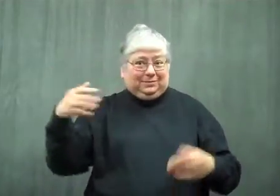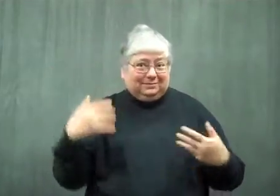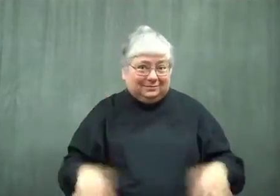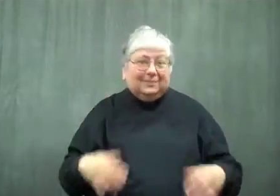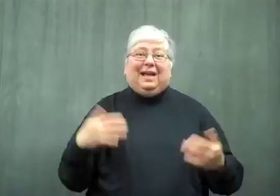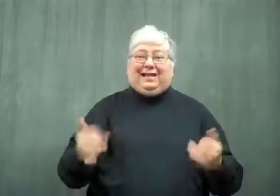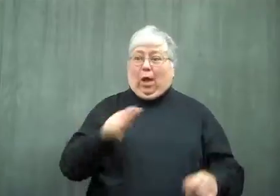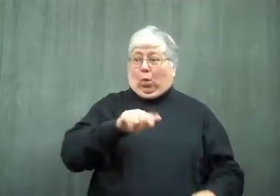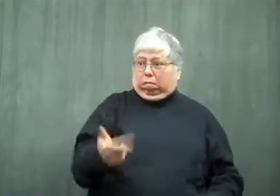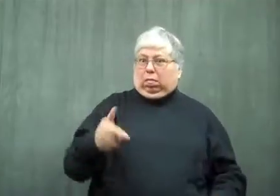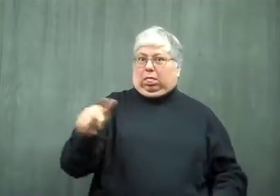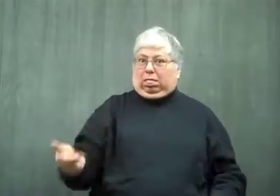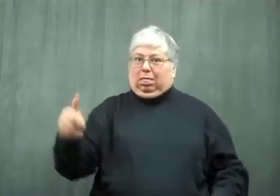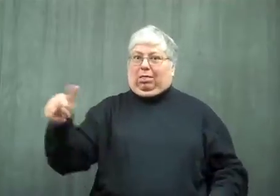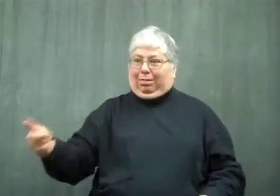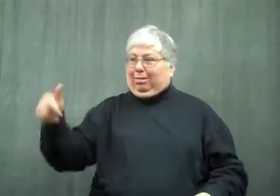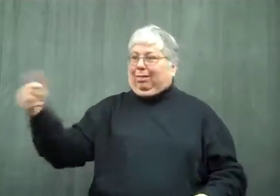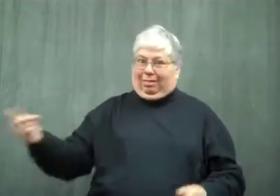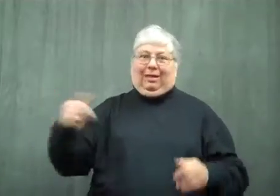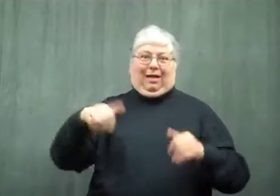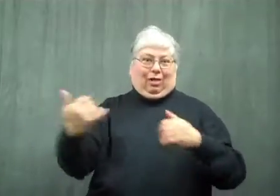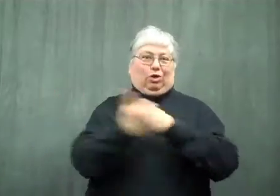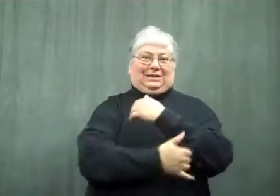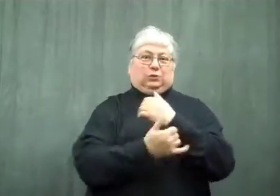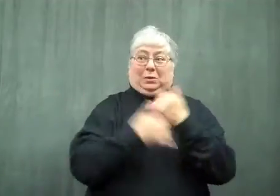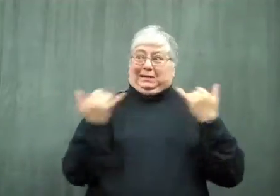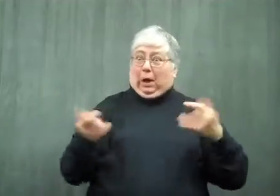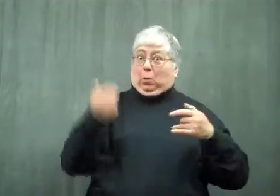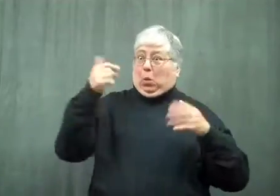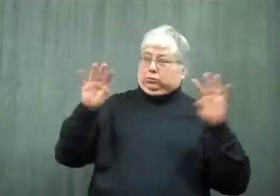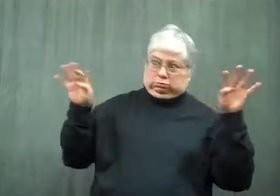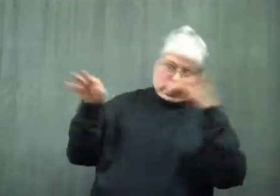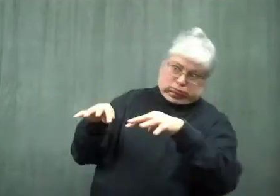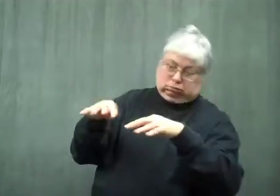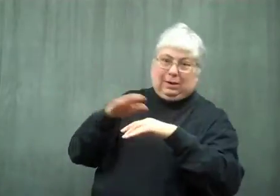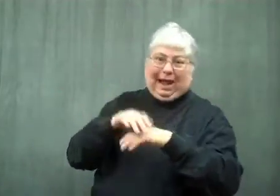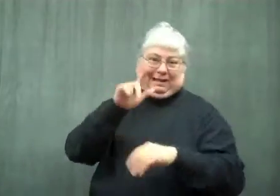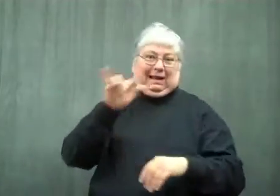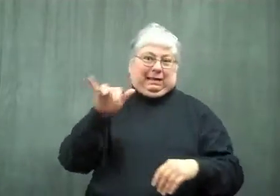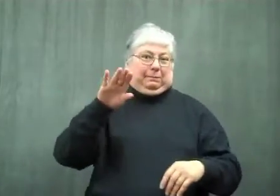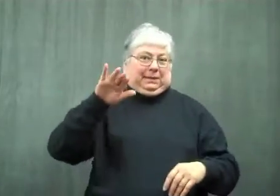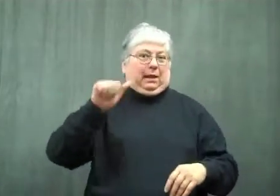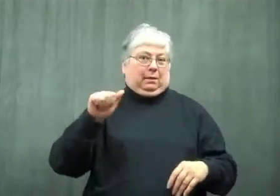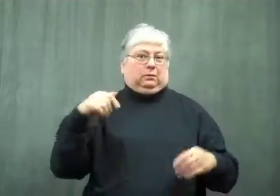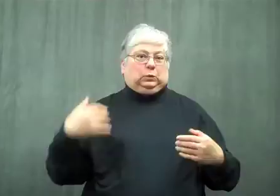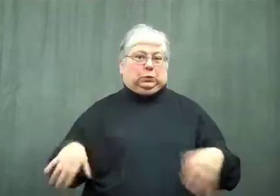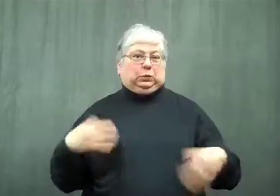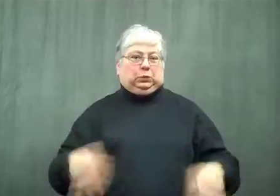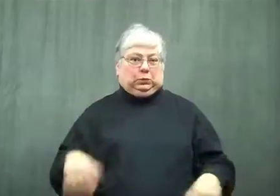It has now spread to other countries with the main focus on Libya.